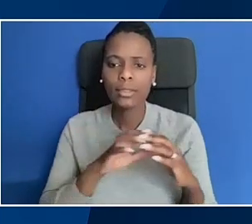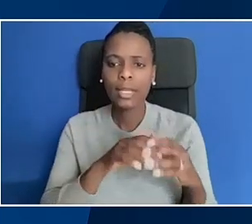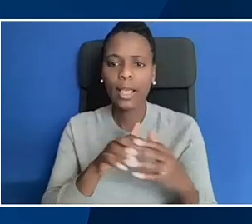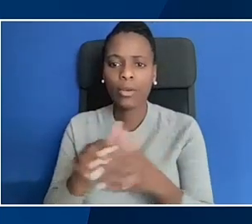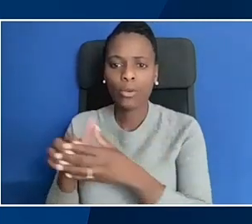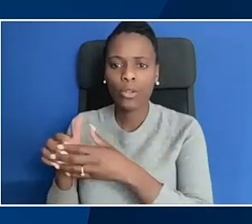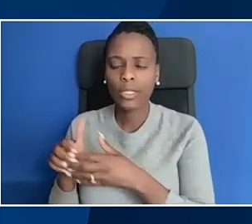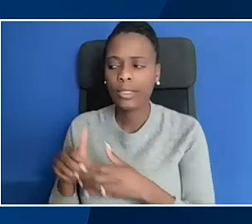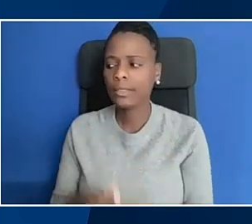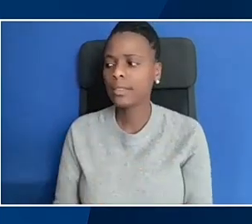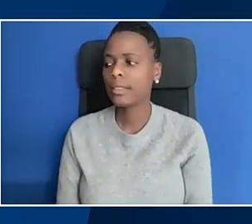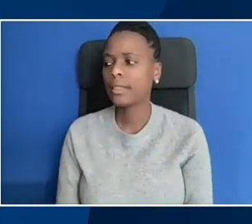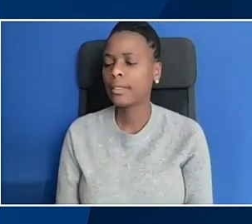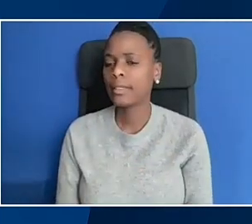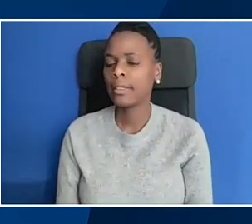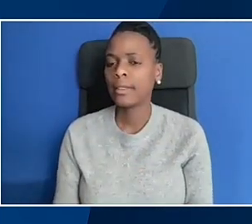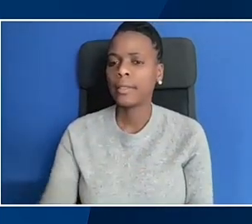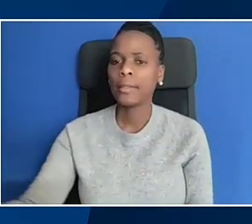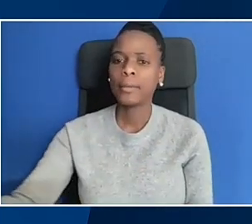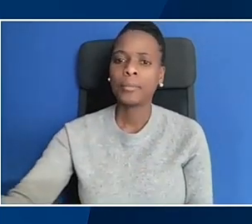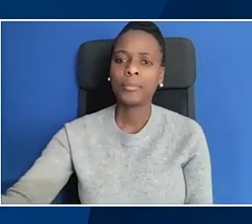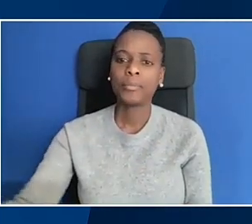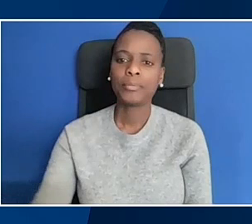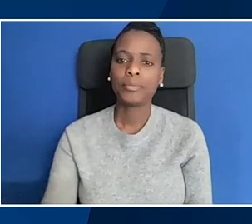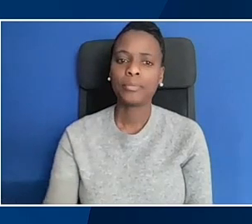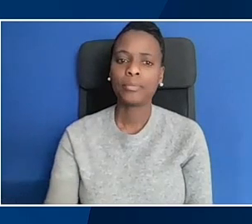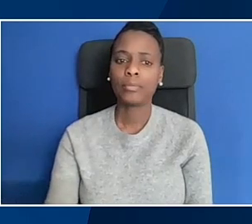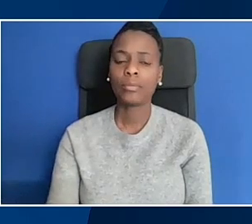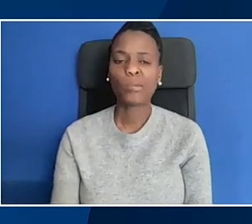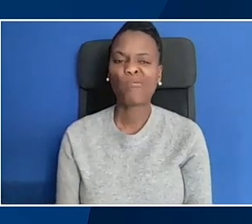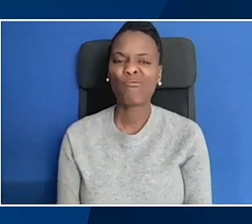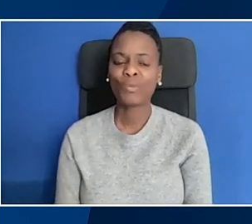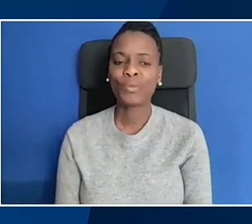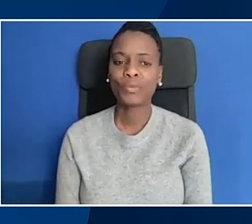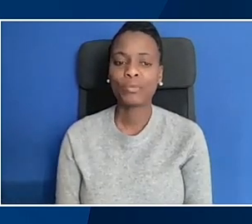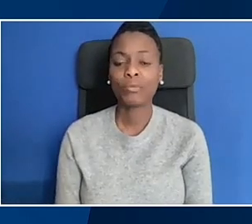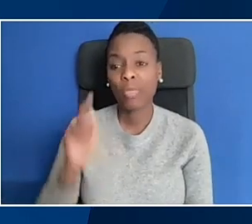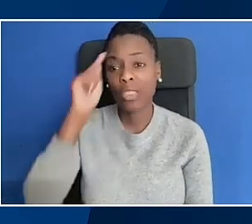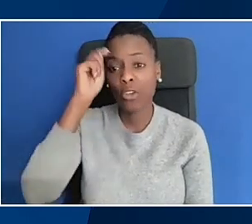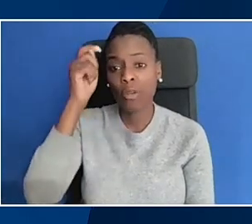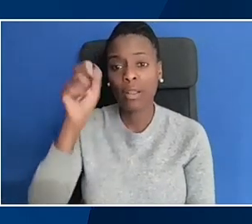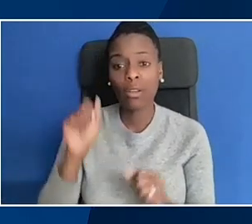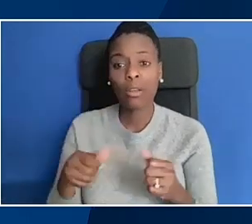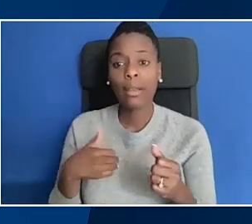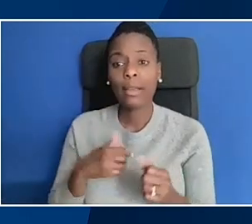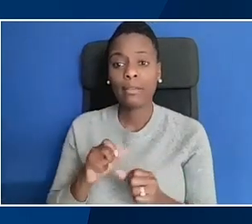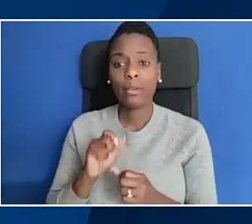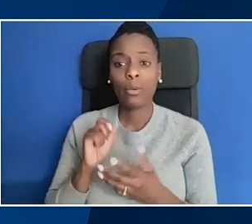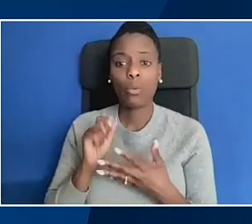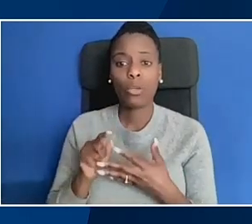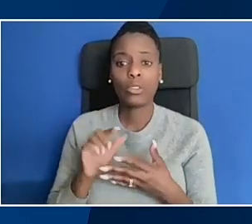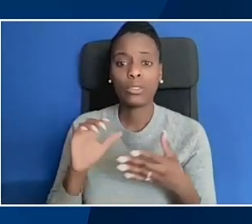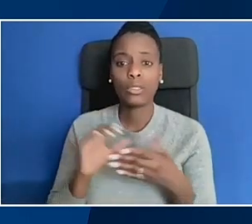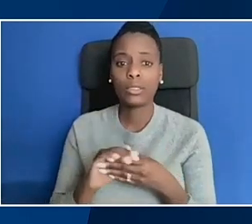that theoretically, you could have a question that says are- do you- are you-